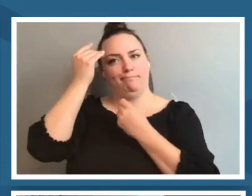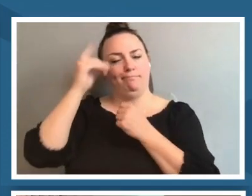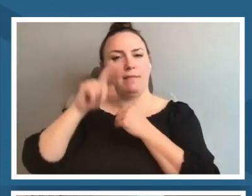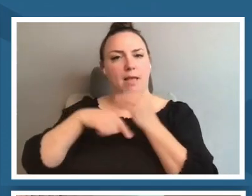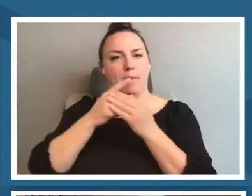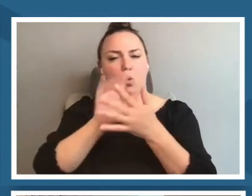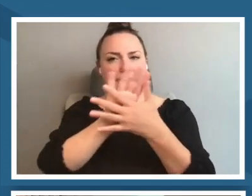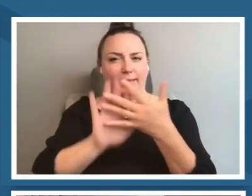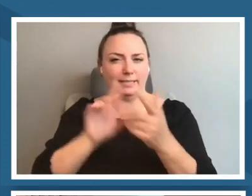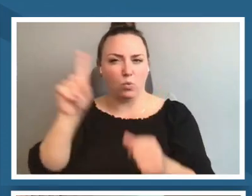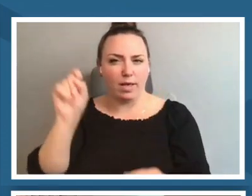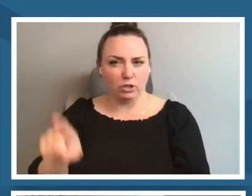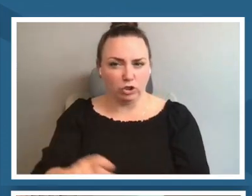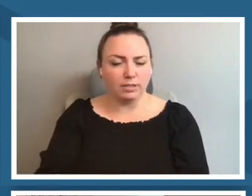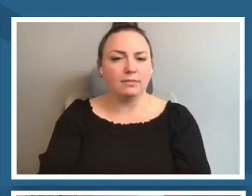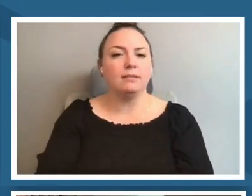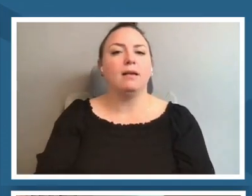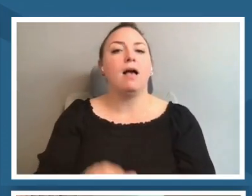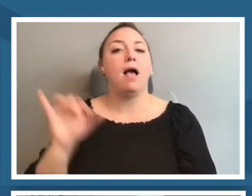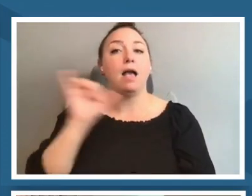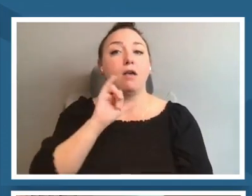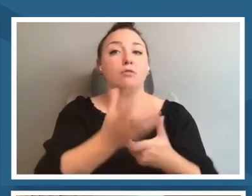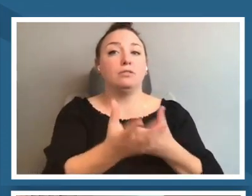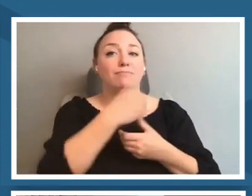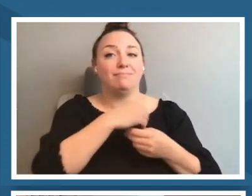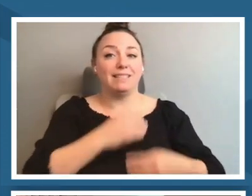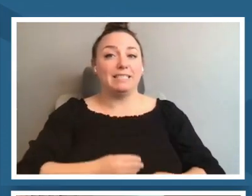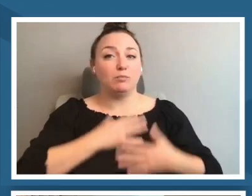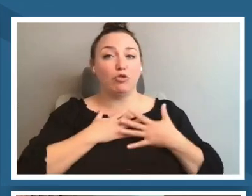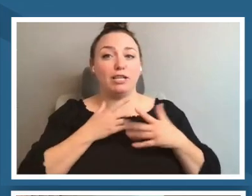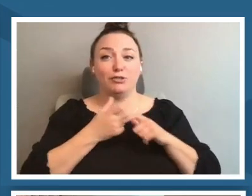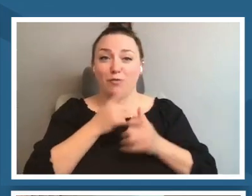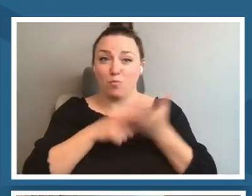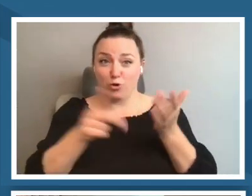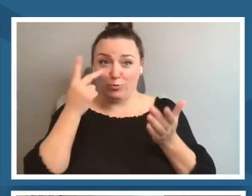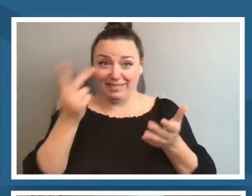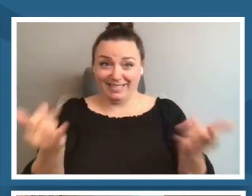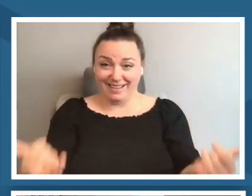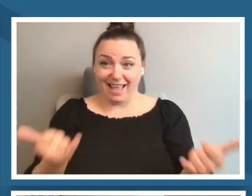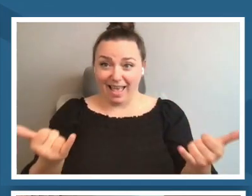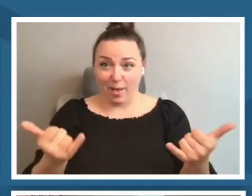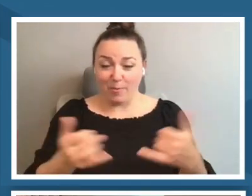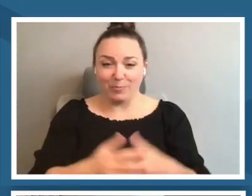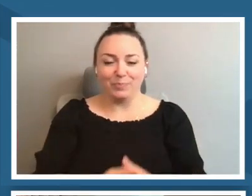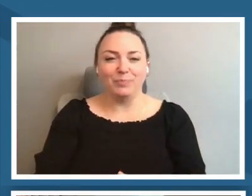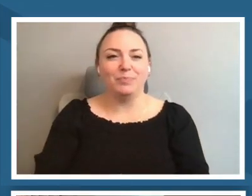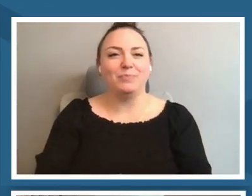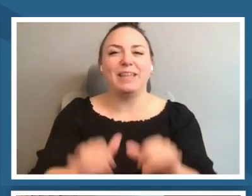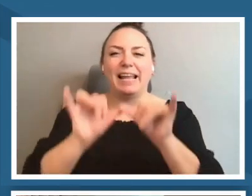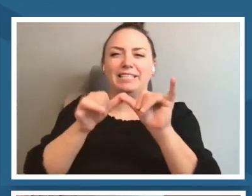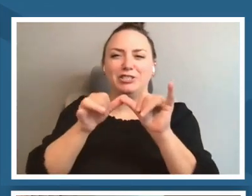um i also take inspiration from you know what you're looking at now which